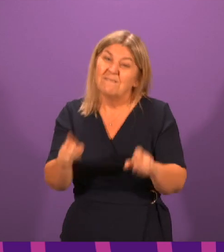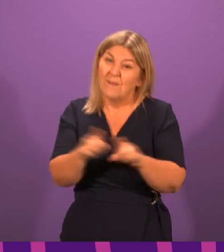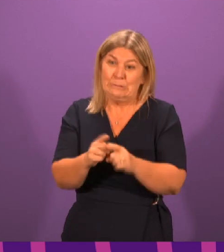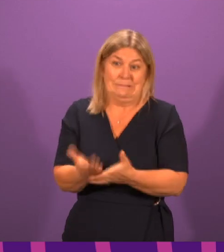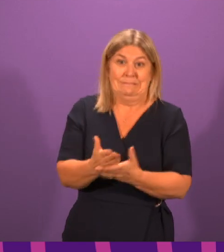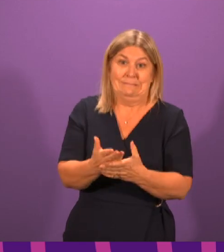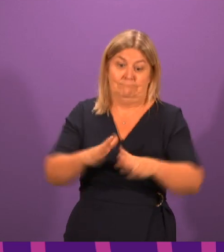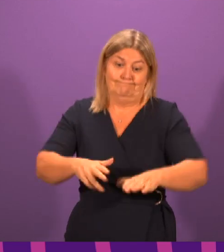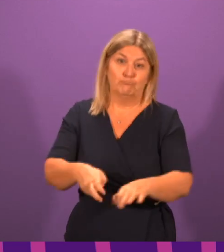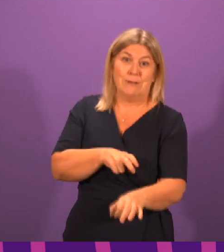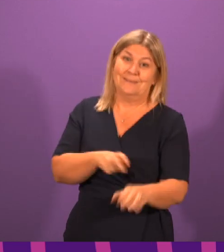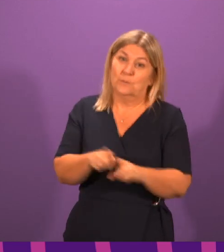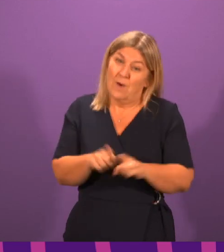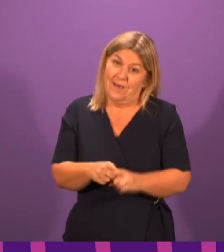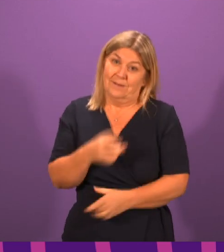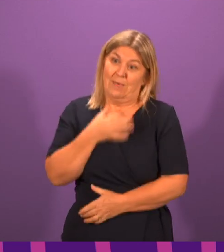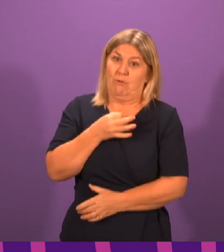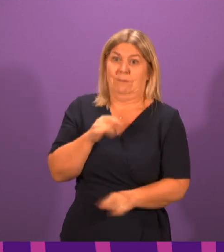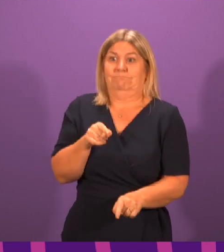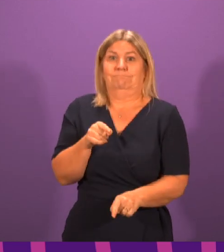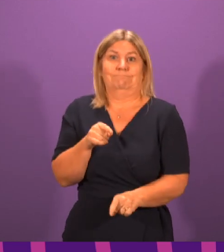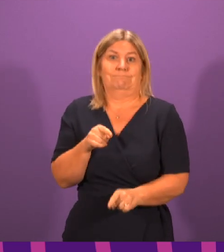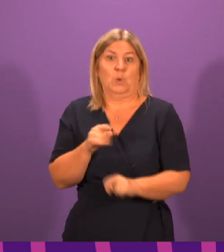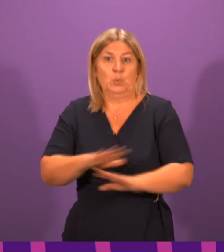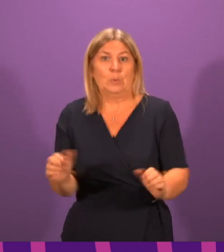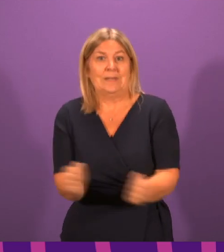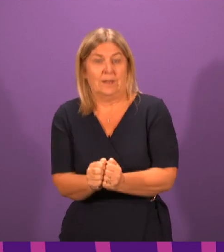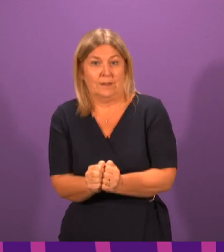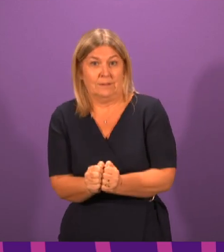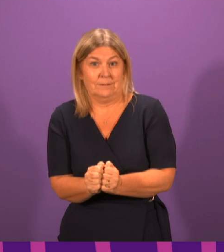Brexit, given that the threat of there being no deal at the end of the transition period remains.